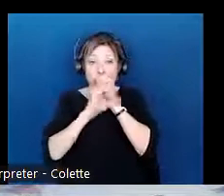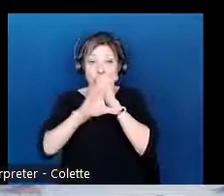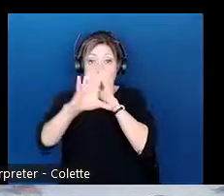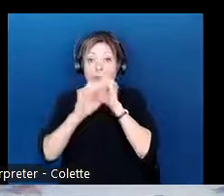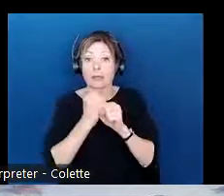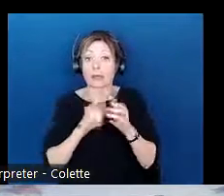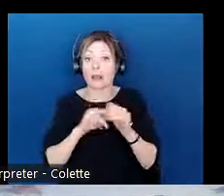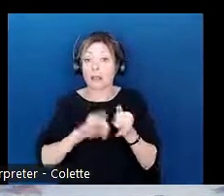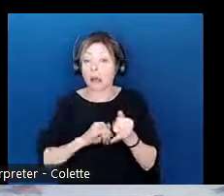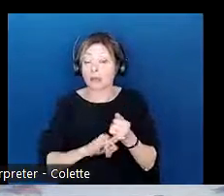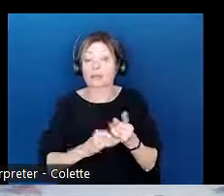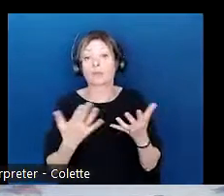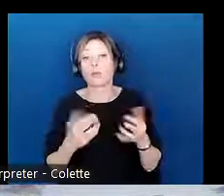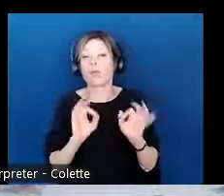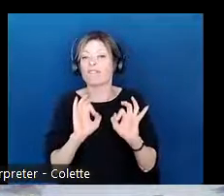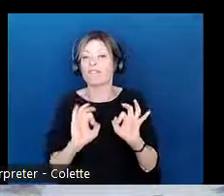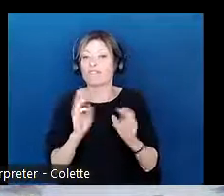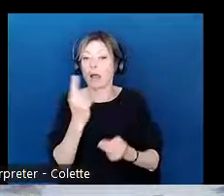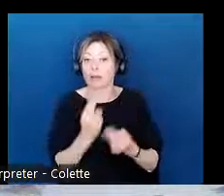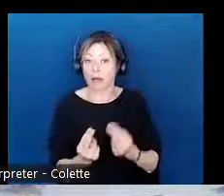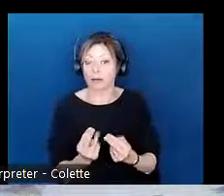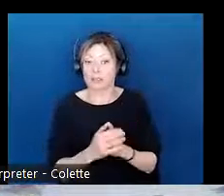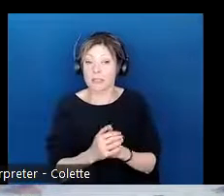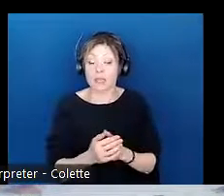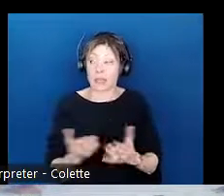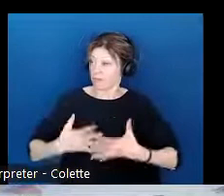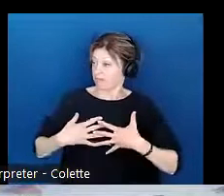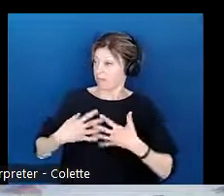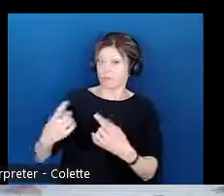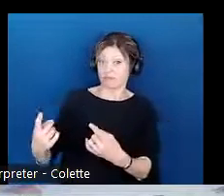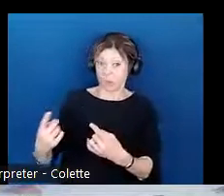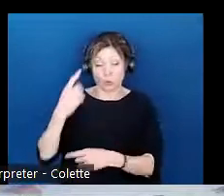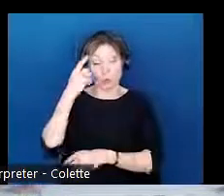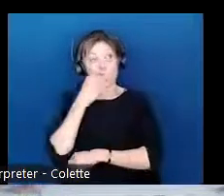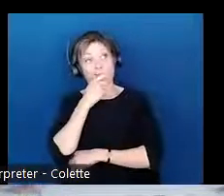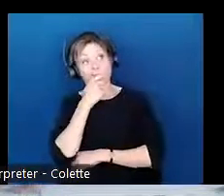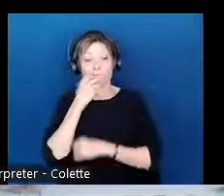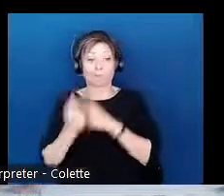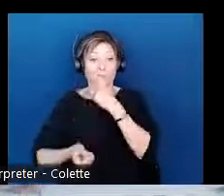and they're invited to respond in any way to the heath the history the geology.